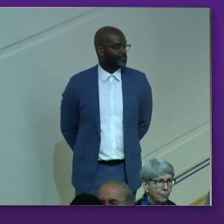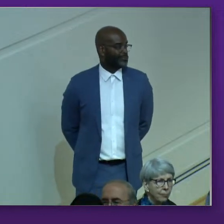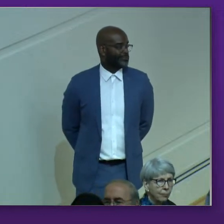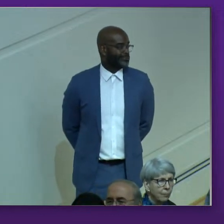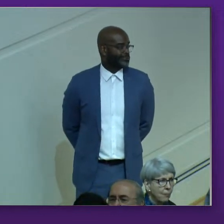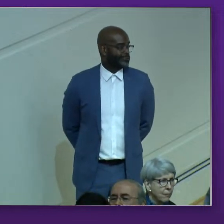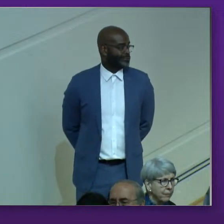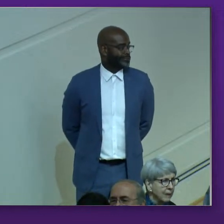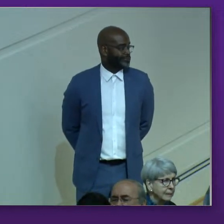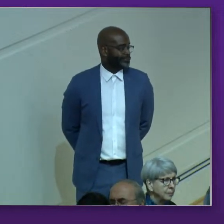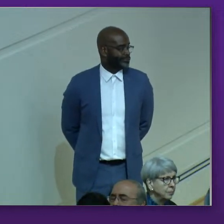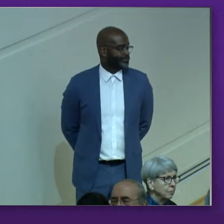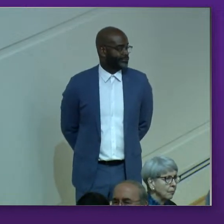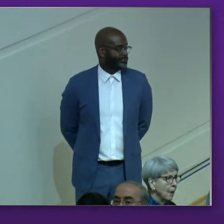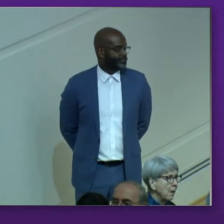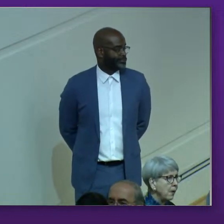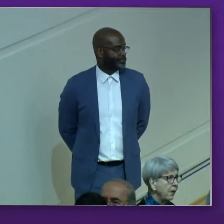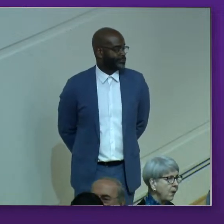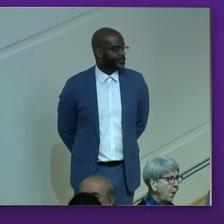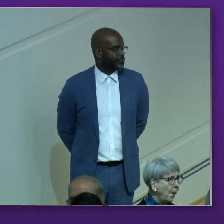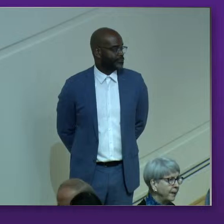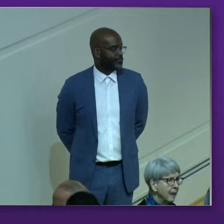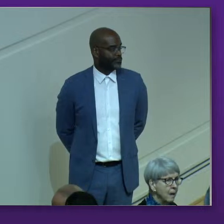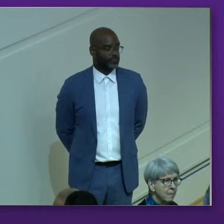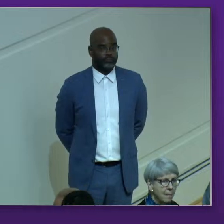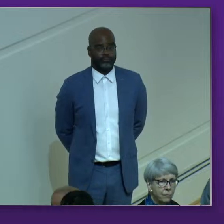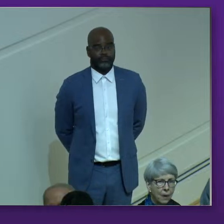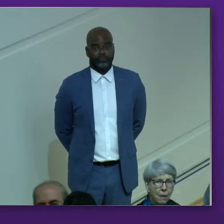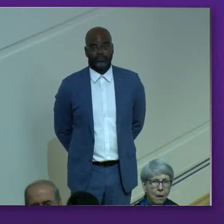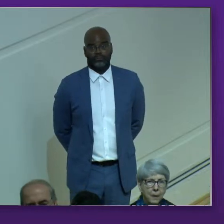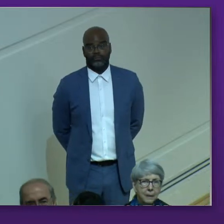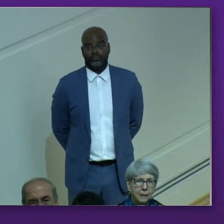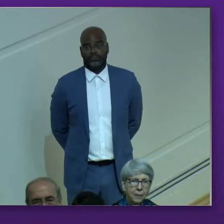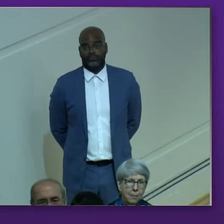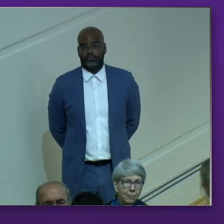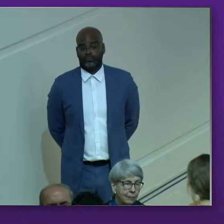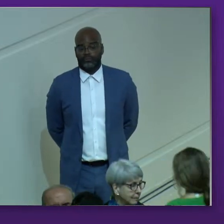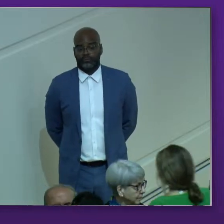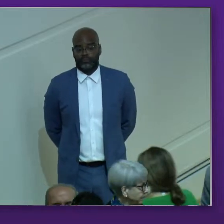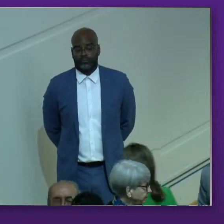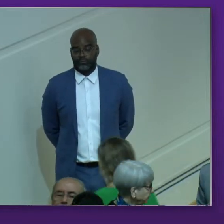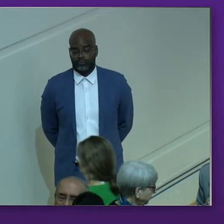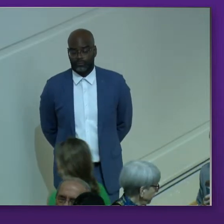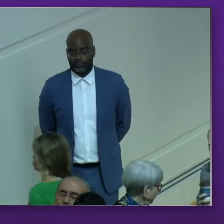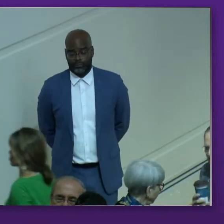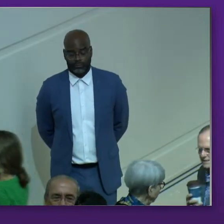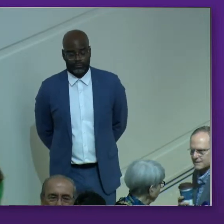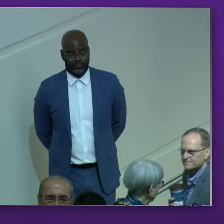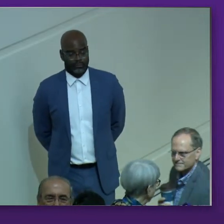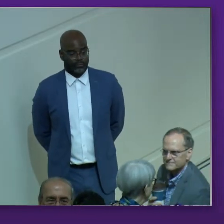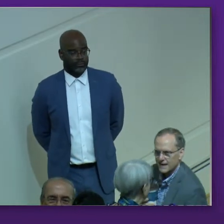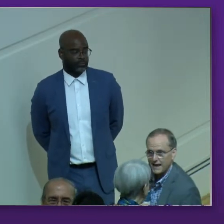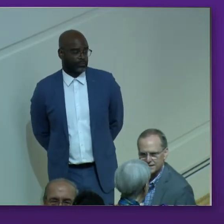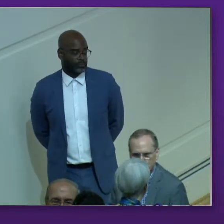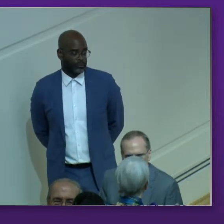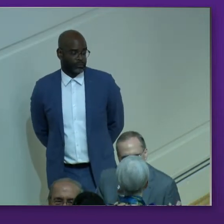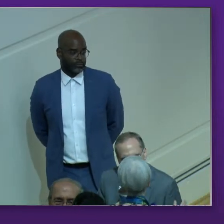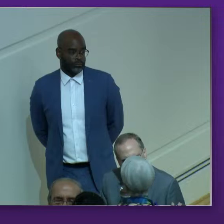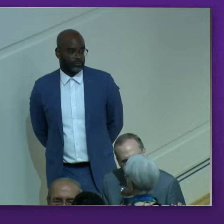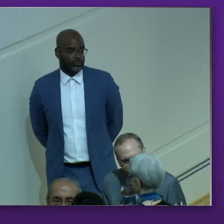CULTURE DIFFERENCE. WE DO THAT ONE OF THE OFFICERS WE HAVE ONE OFFICER THAT IS